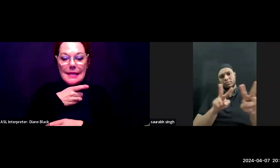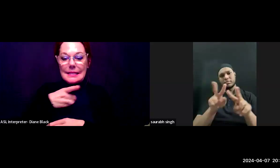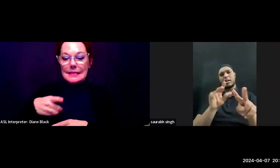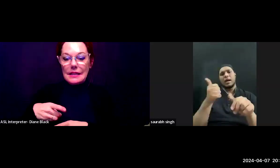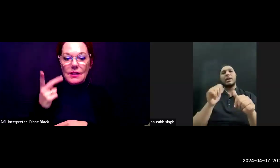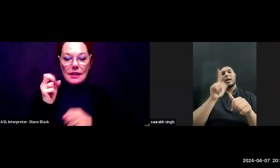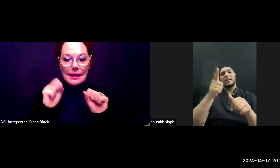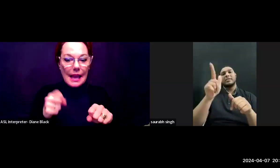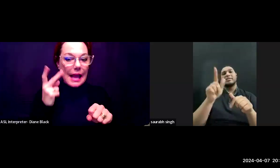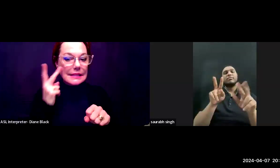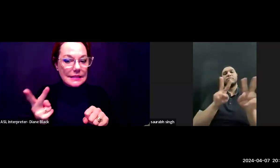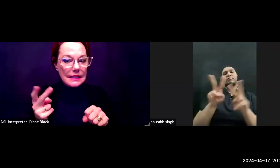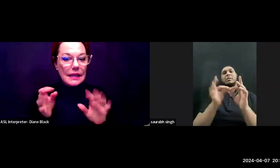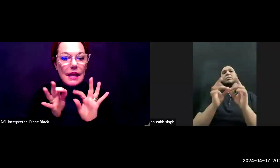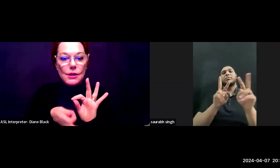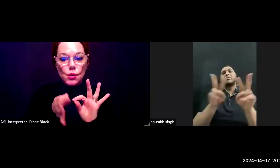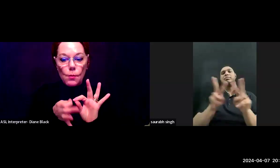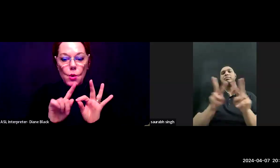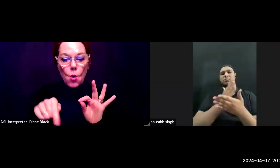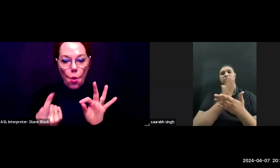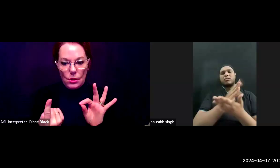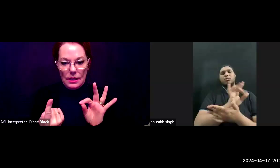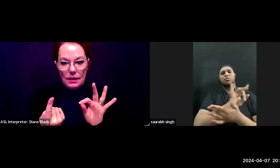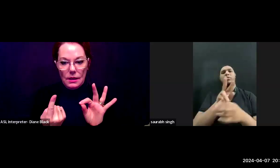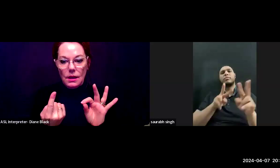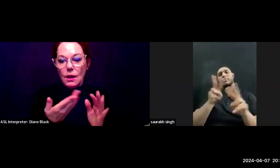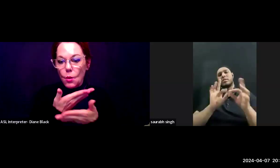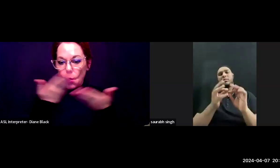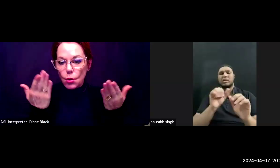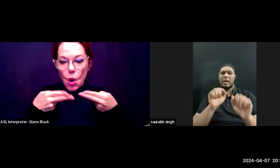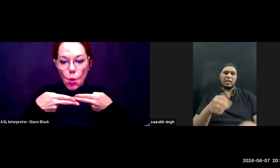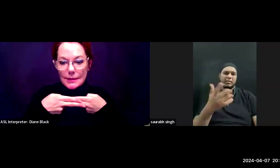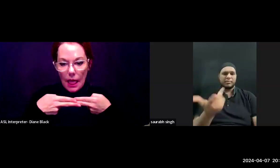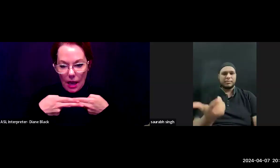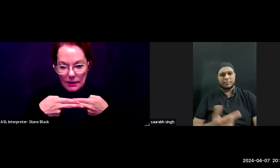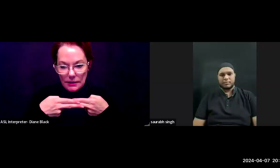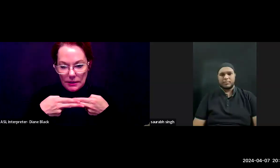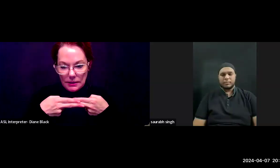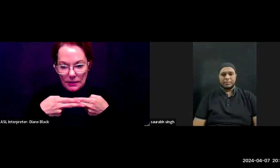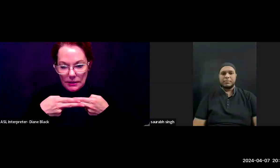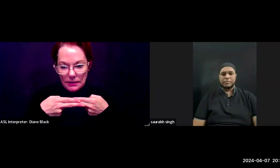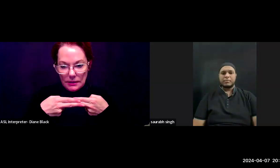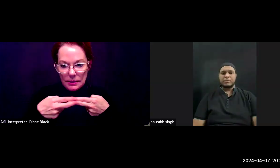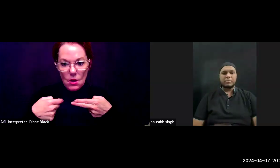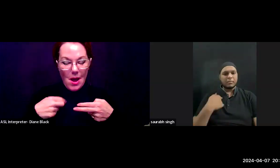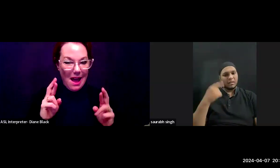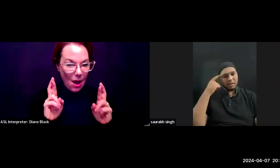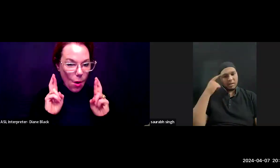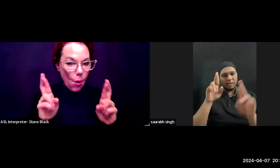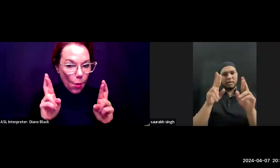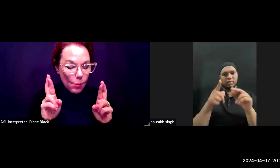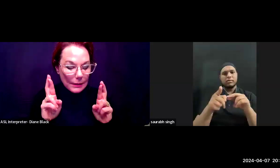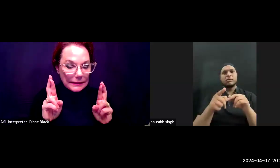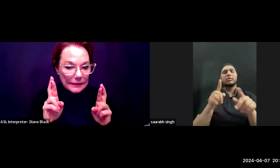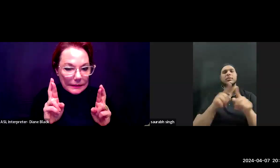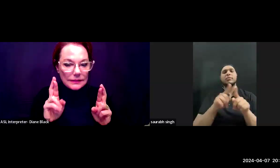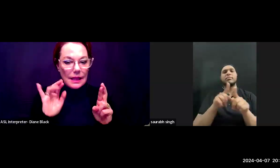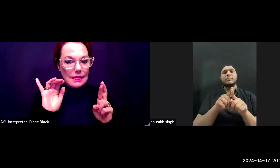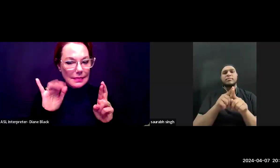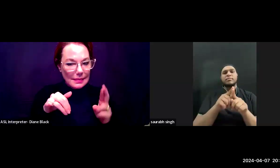on it without the slides. so I hope that that will be some sort of a compromise . You may